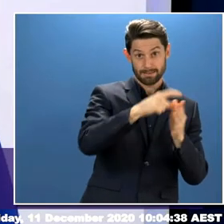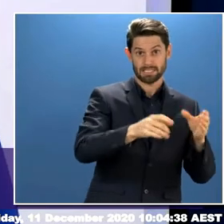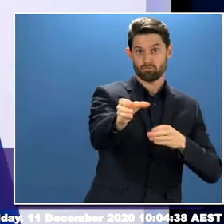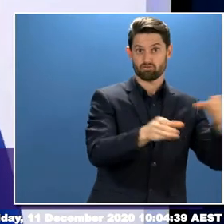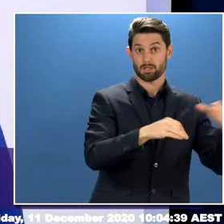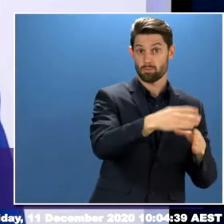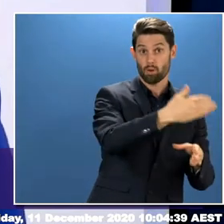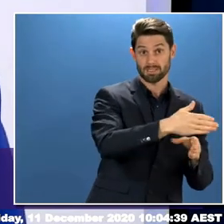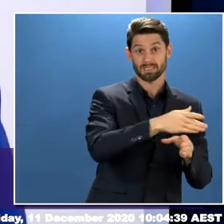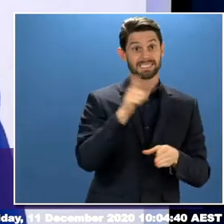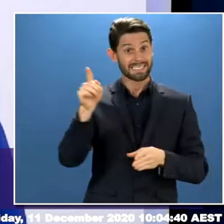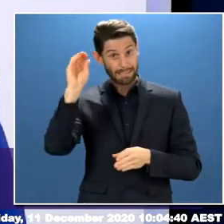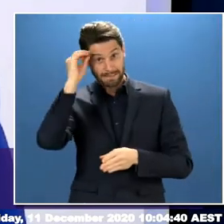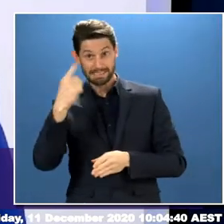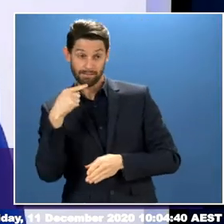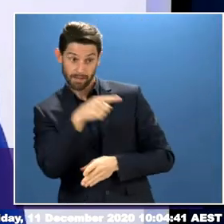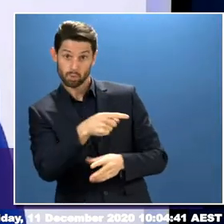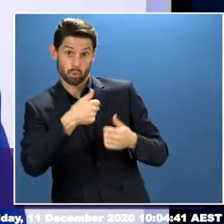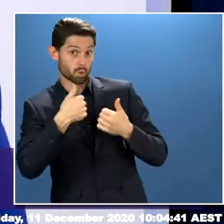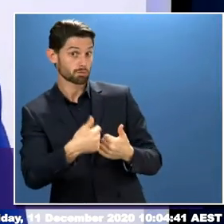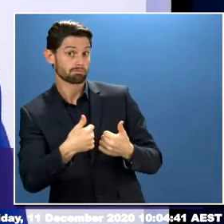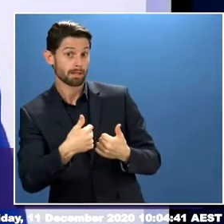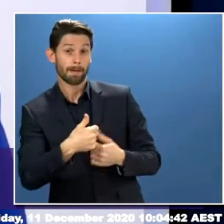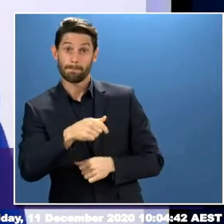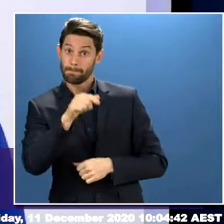practice, but there were significant concerns with the operation of